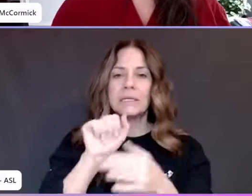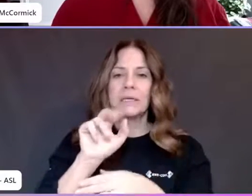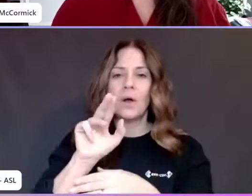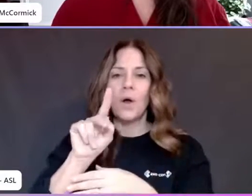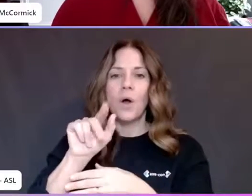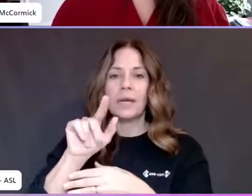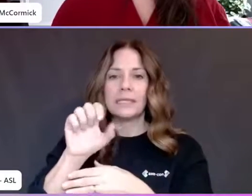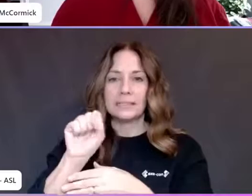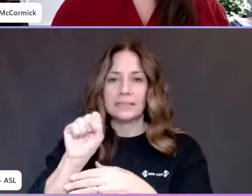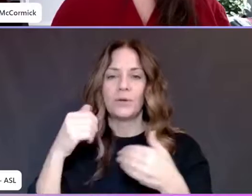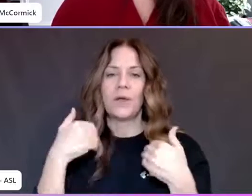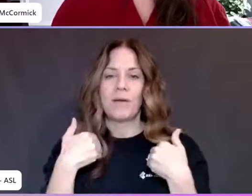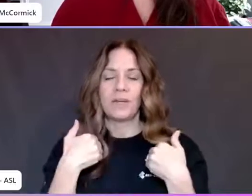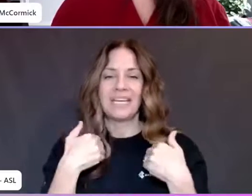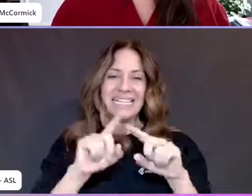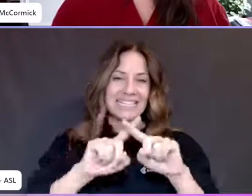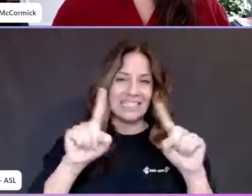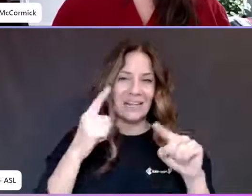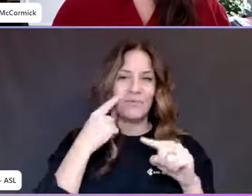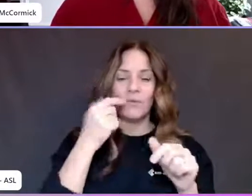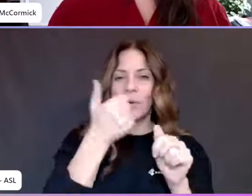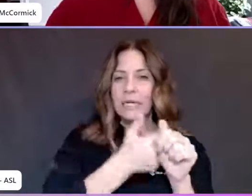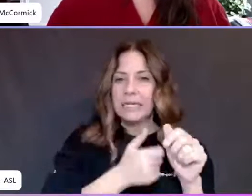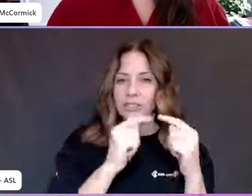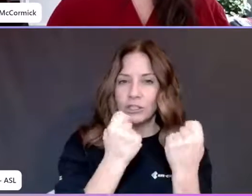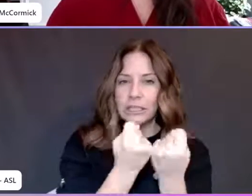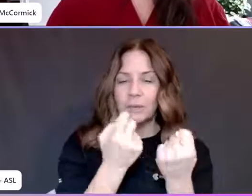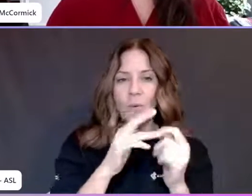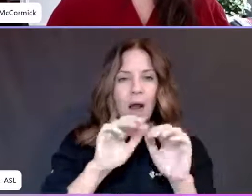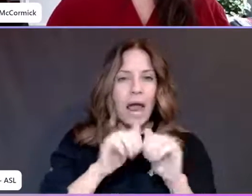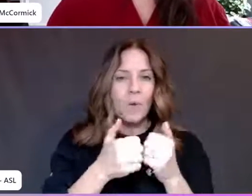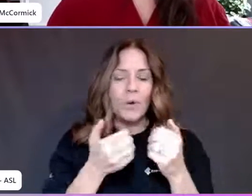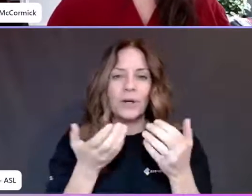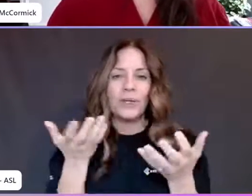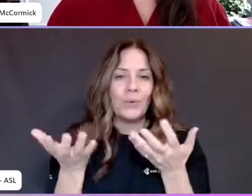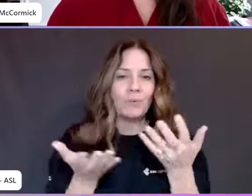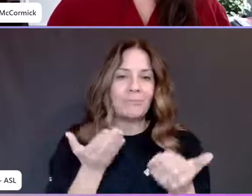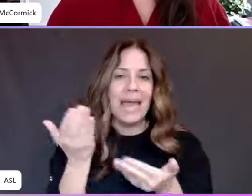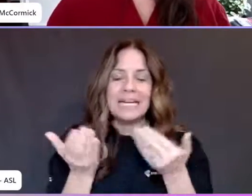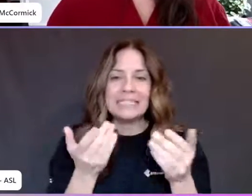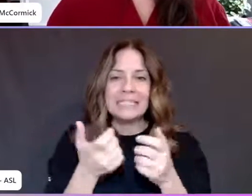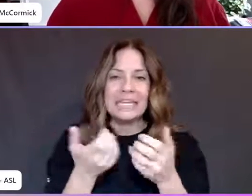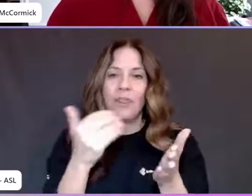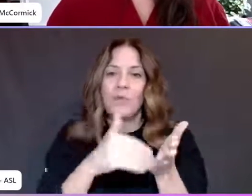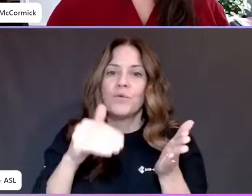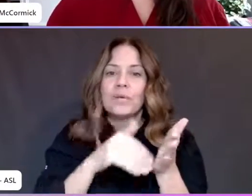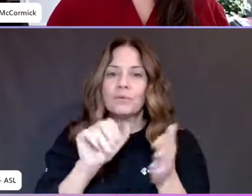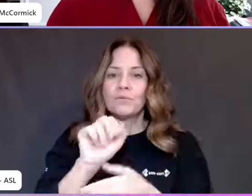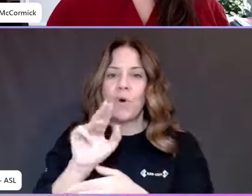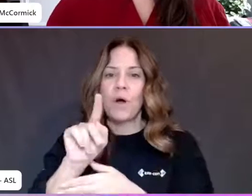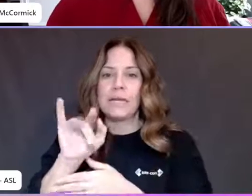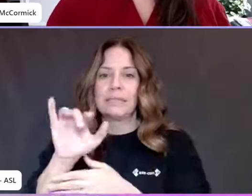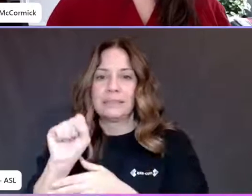you may have visited it, but they would like you to let them know about the frequency of the audits that you're